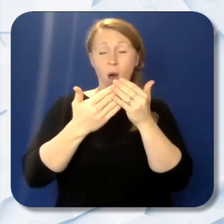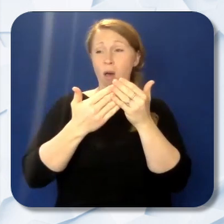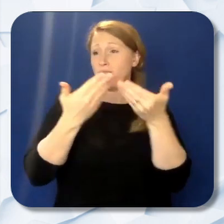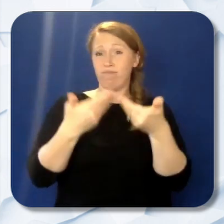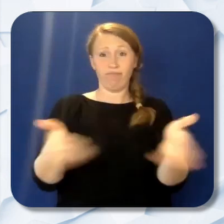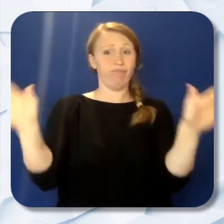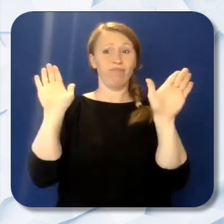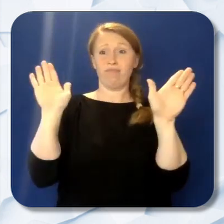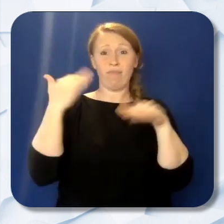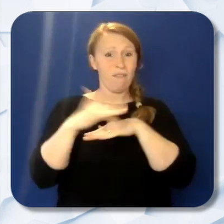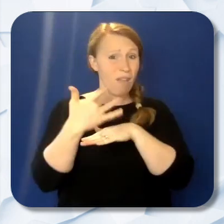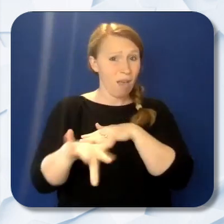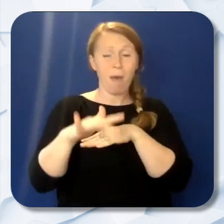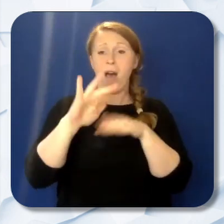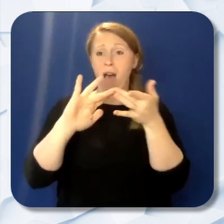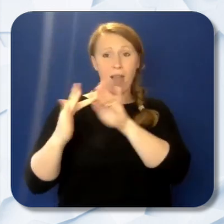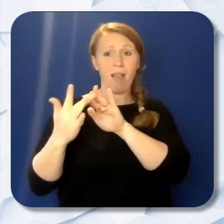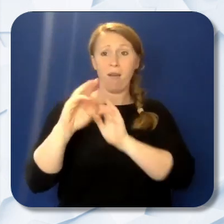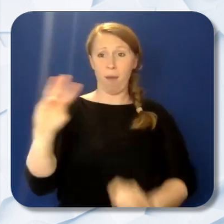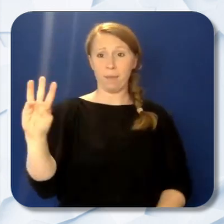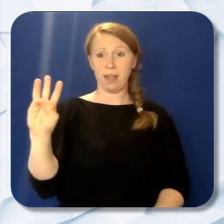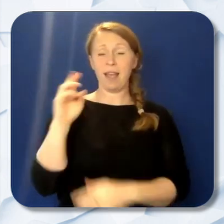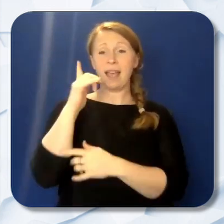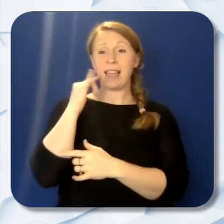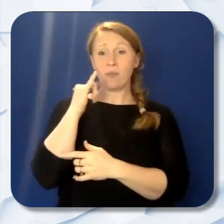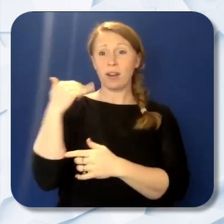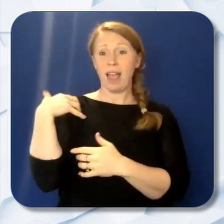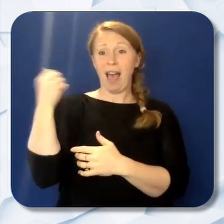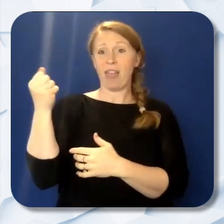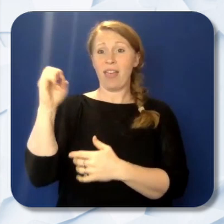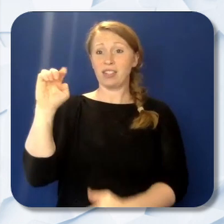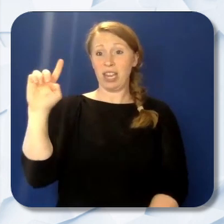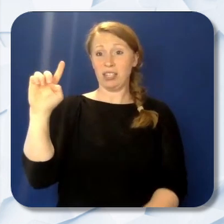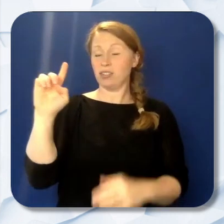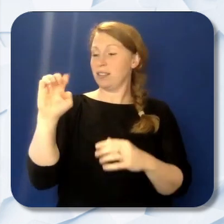Health Education website. It is California health education, Org. It is linked in the slide deck,